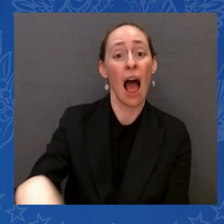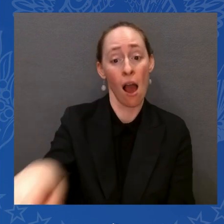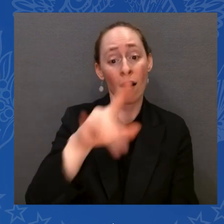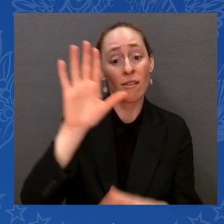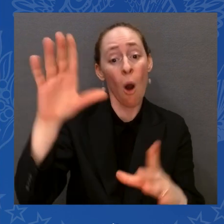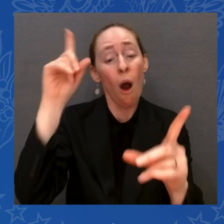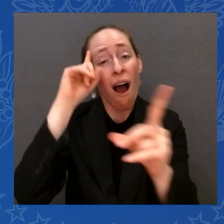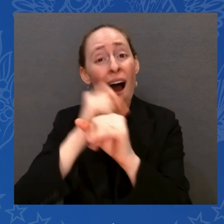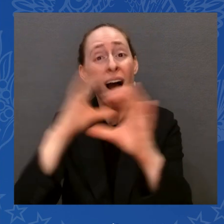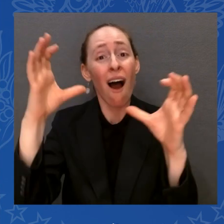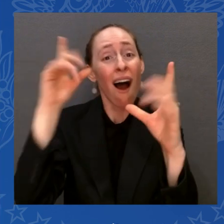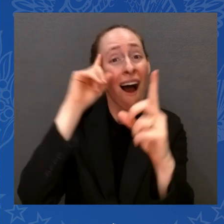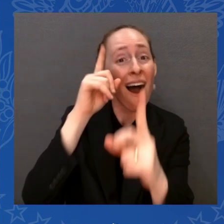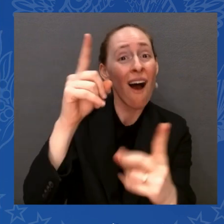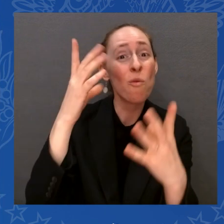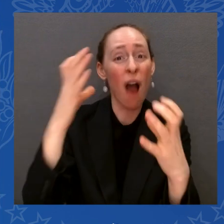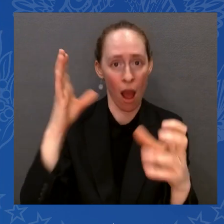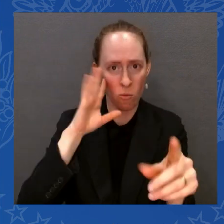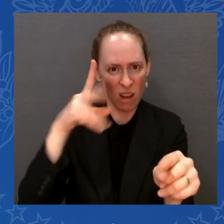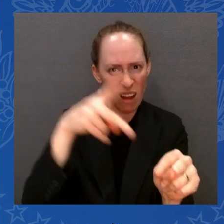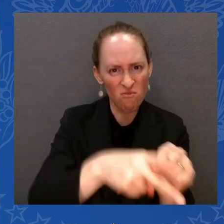but I'm going to -- my veto pen make it a nightmare.